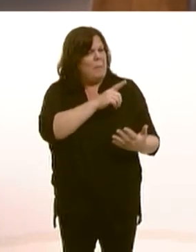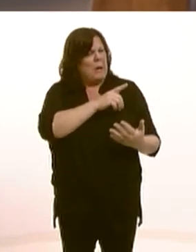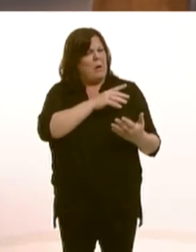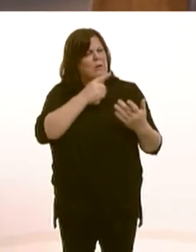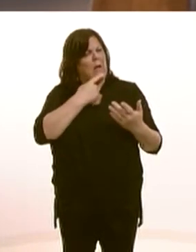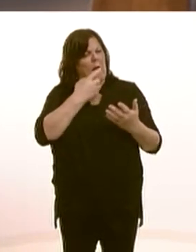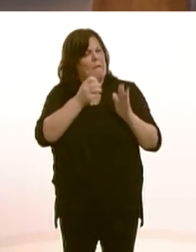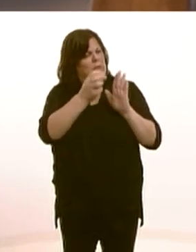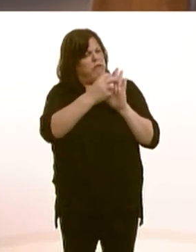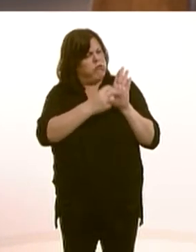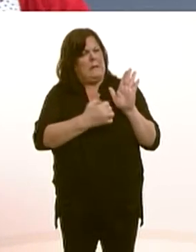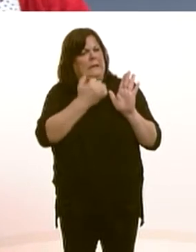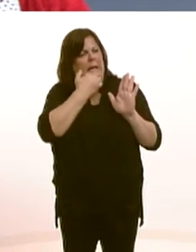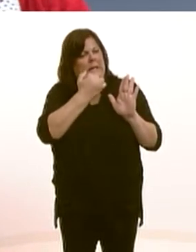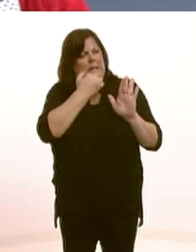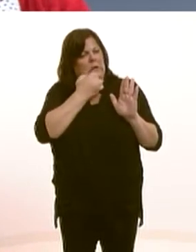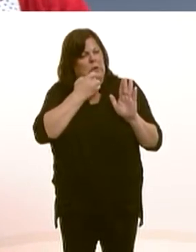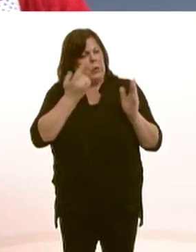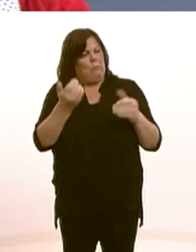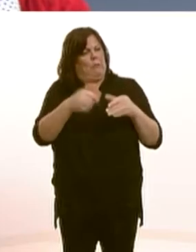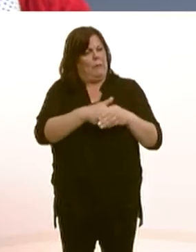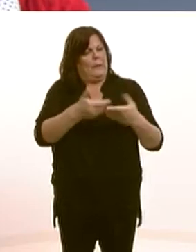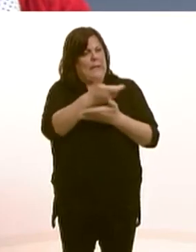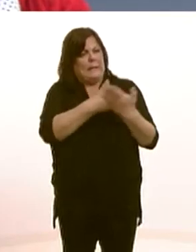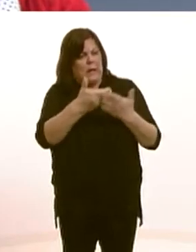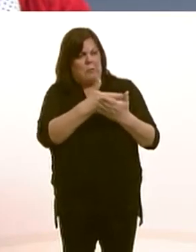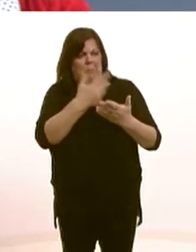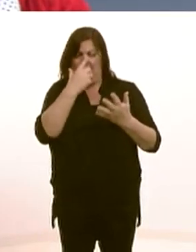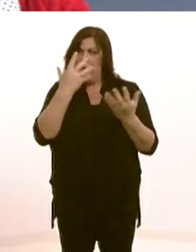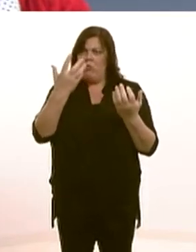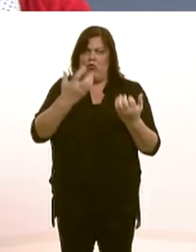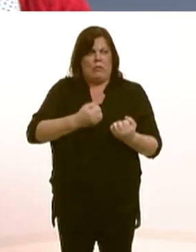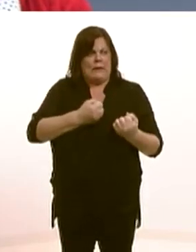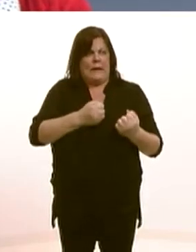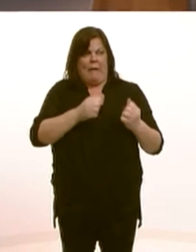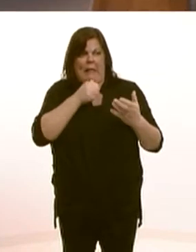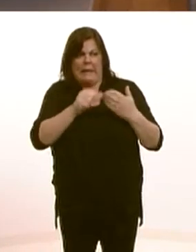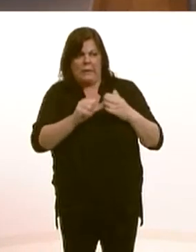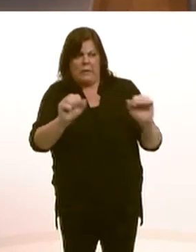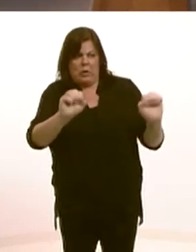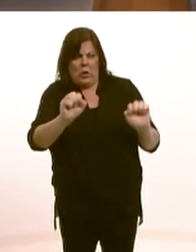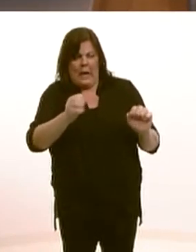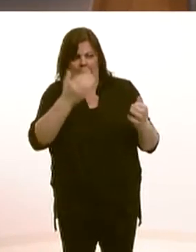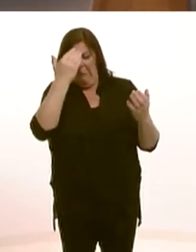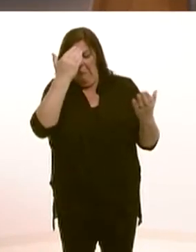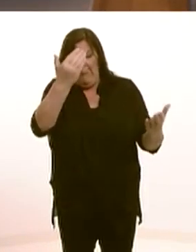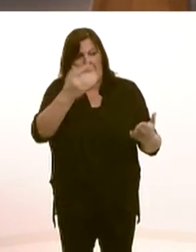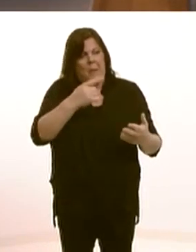It may be that sheís not received it yet, but itís certainly something that Iíve given my permission to be sent to her.